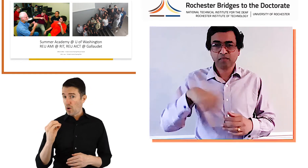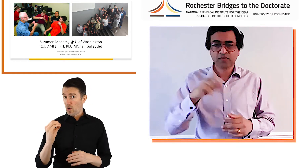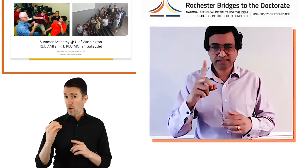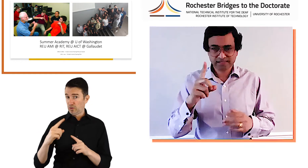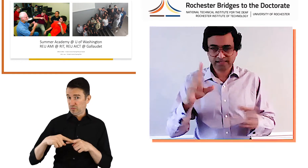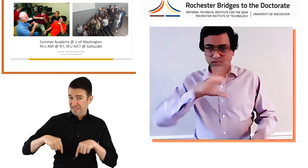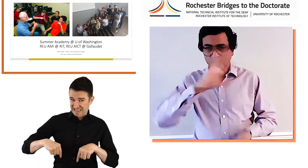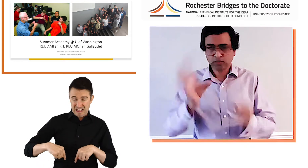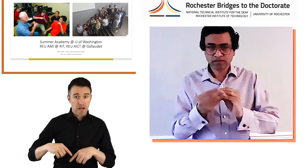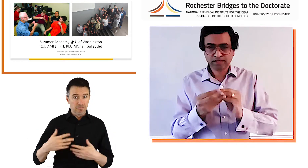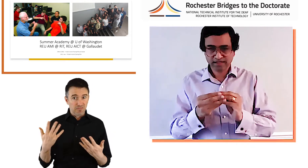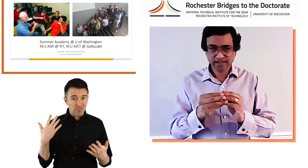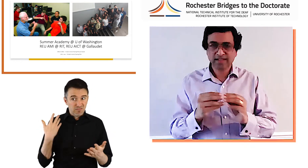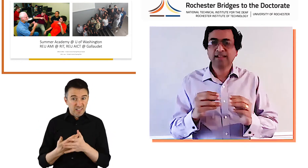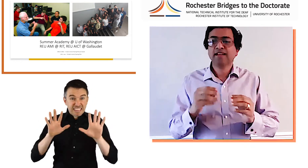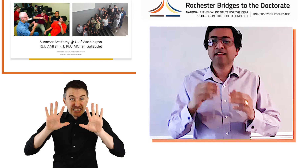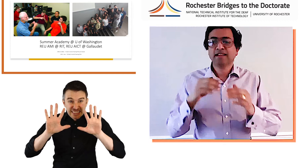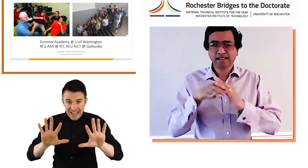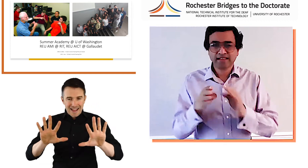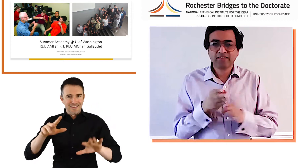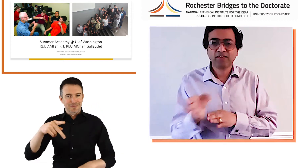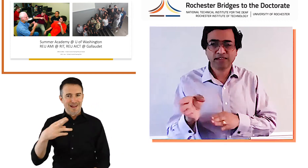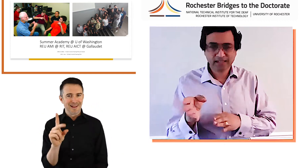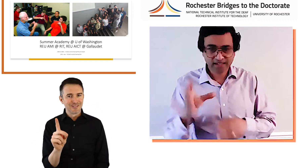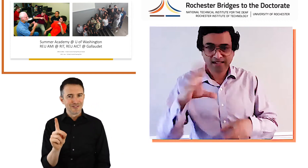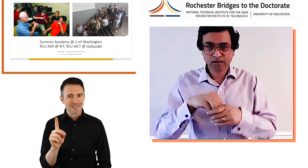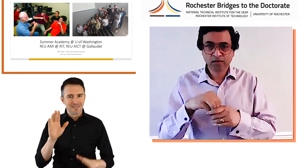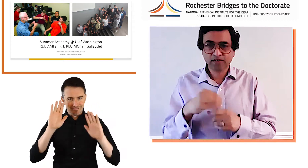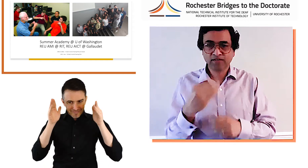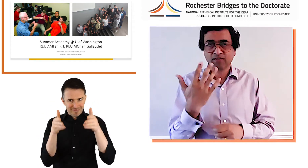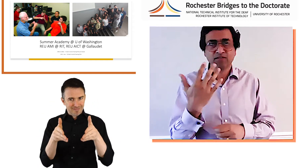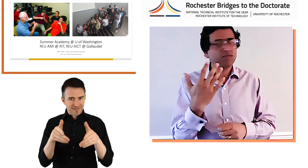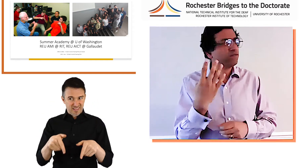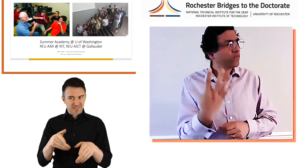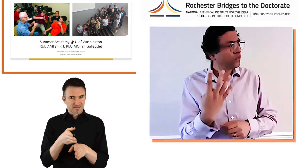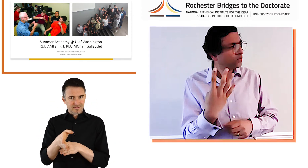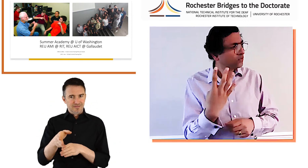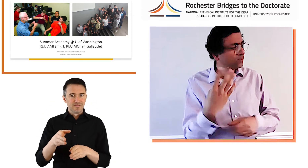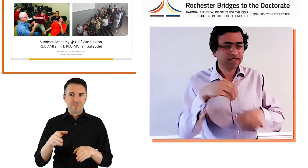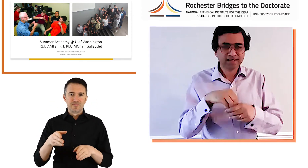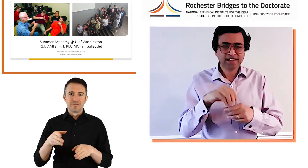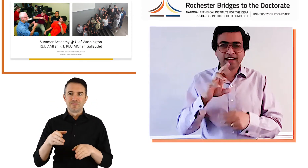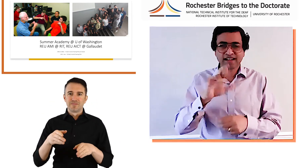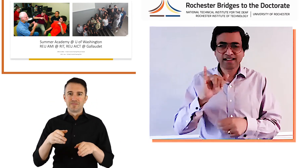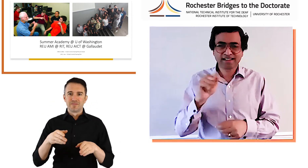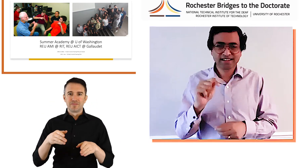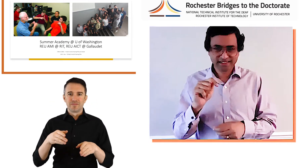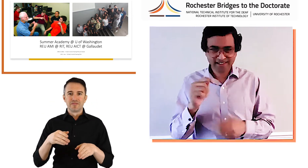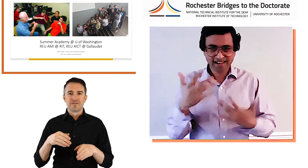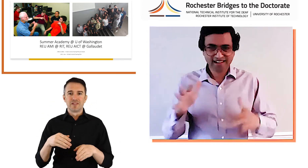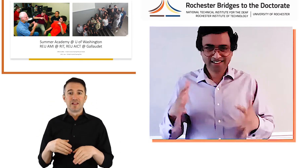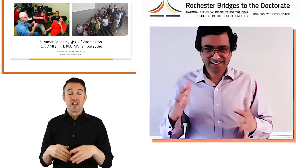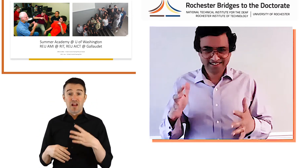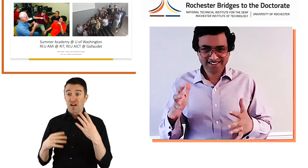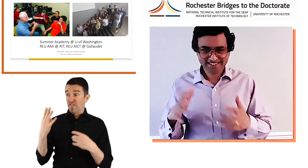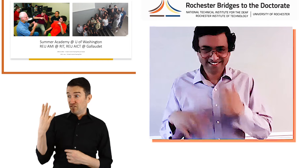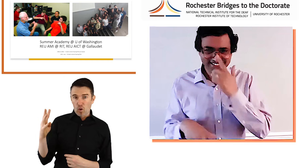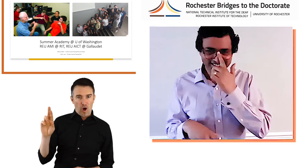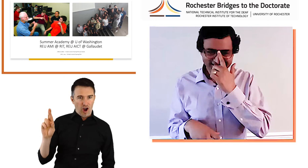10 students with PhDs who have entered the field. We have 4 in RIT already currently